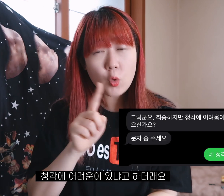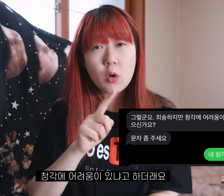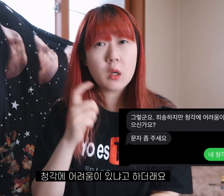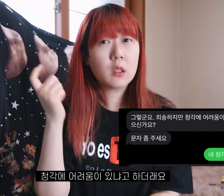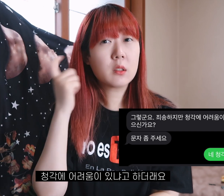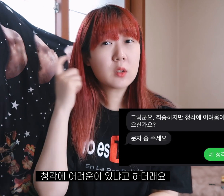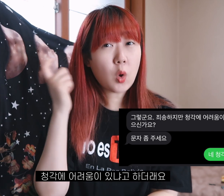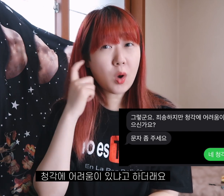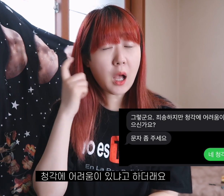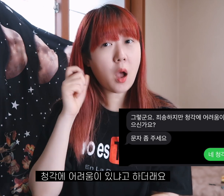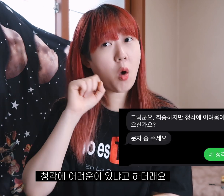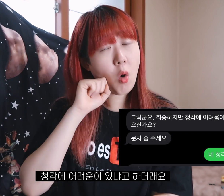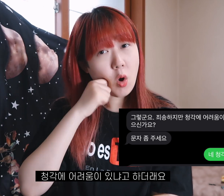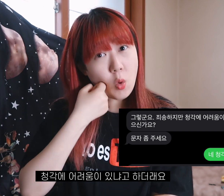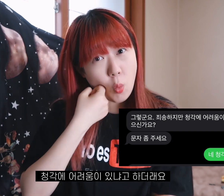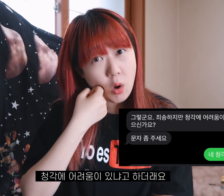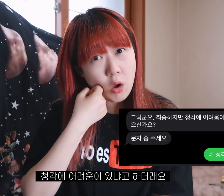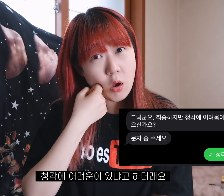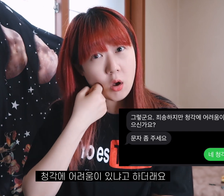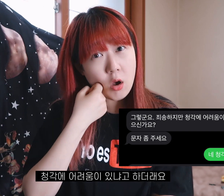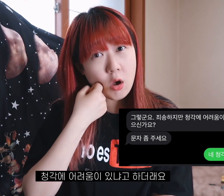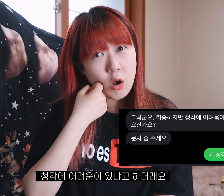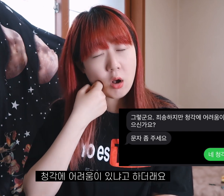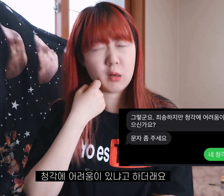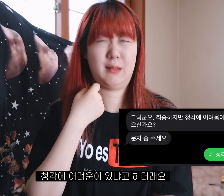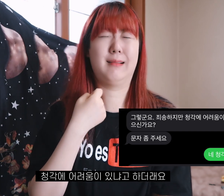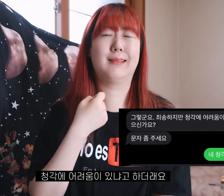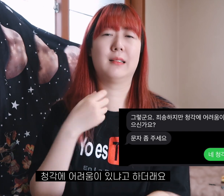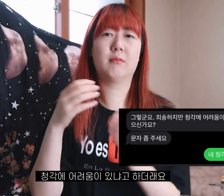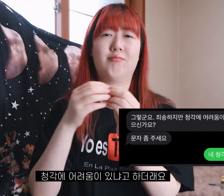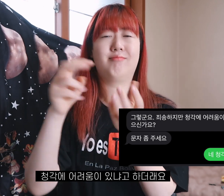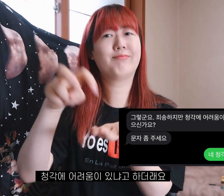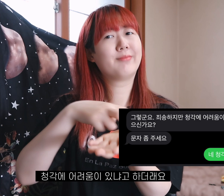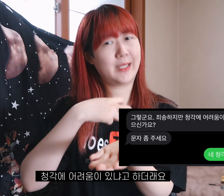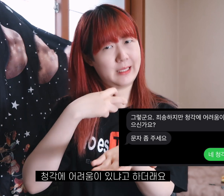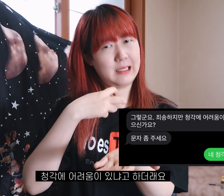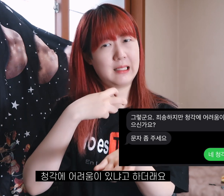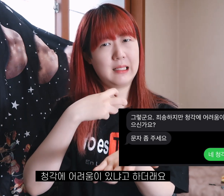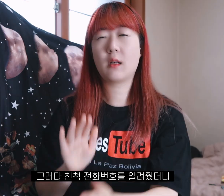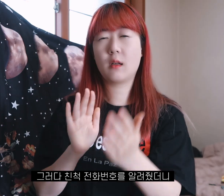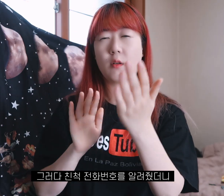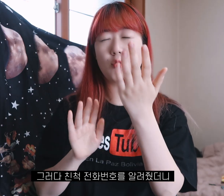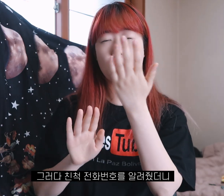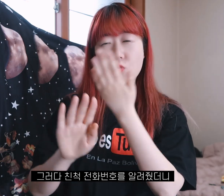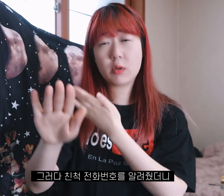and he asked if he had any hearing problems. So friend say : yes.